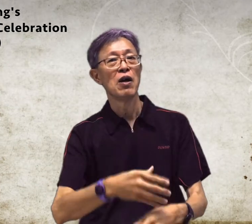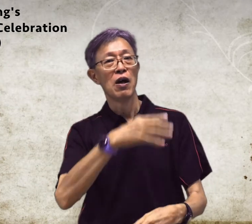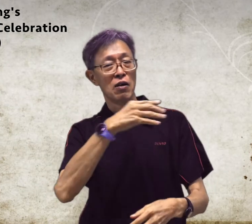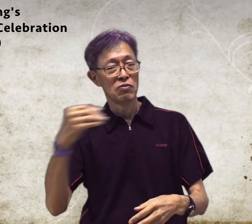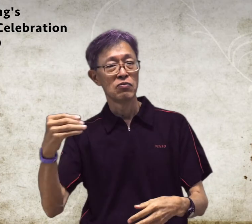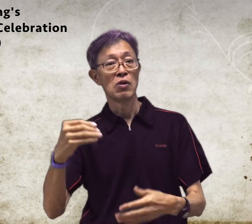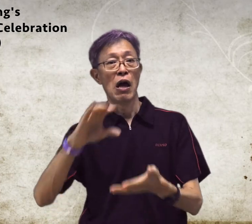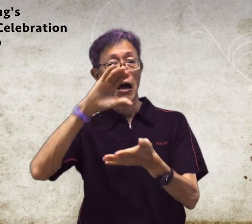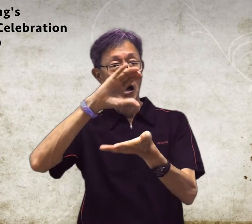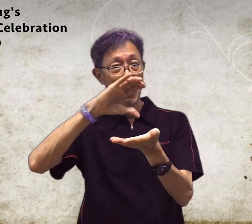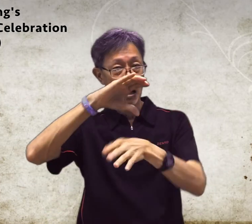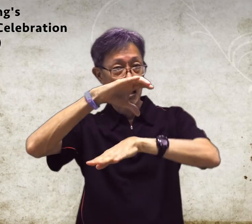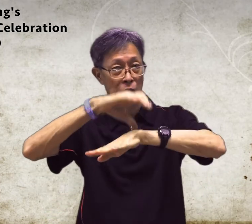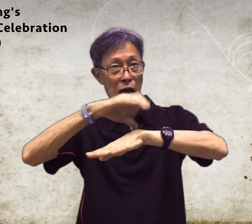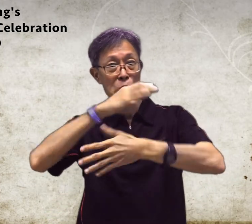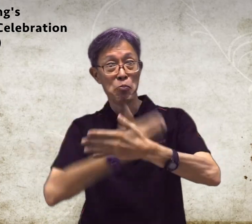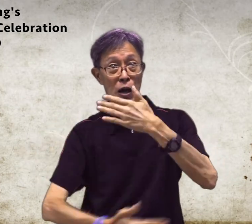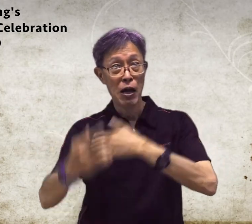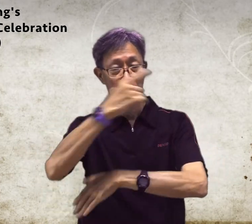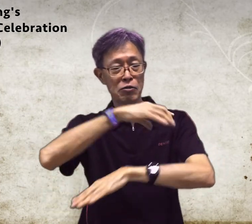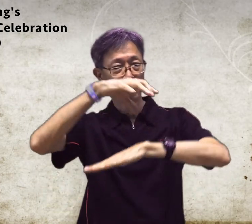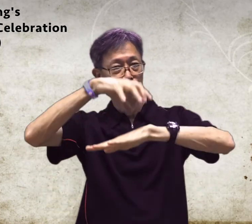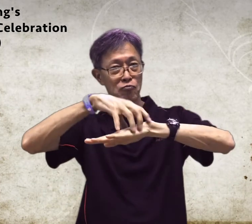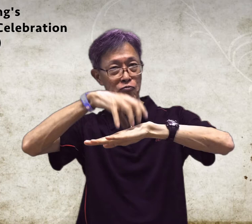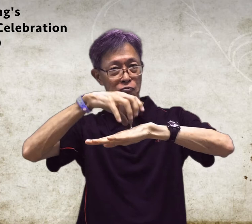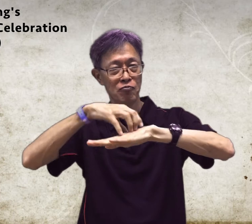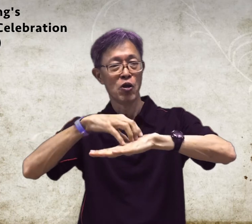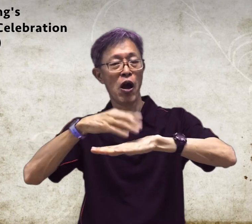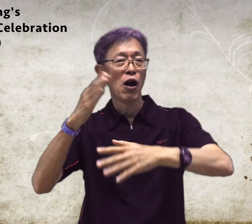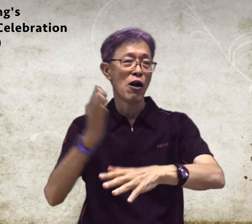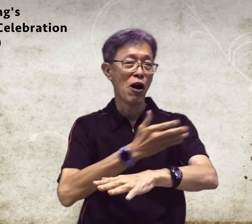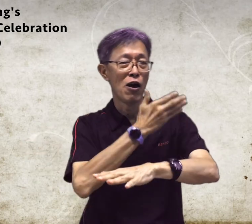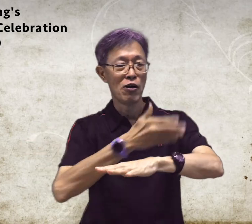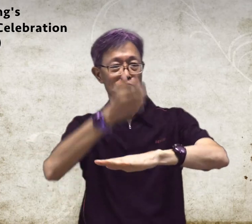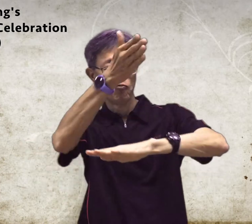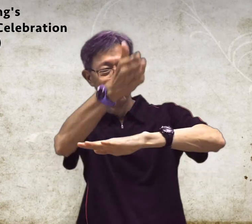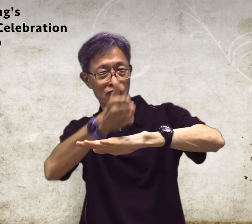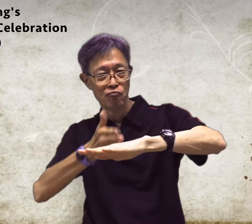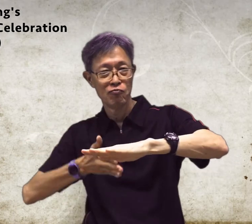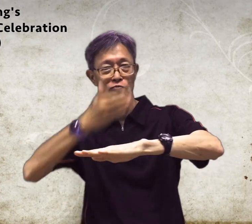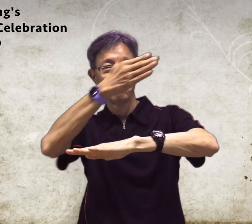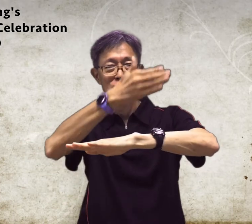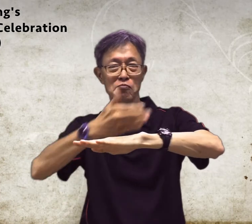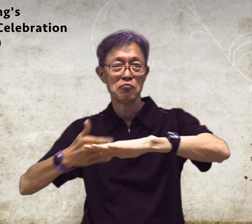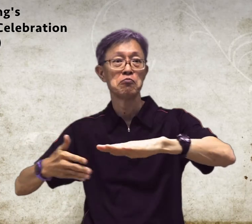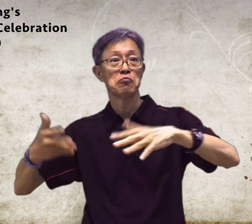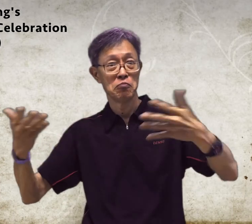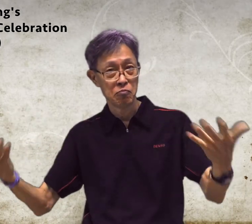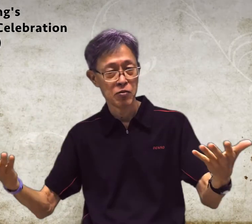Please join us for the birthday cake-cutting ceremony.